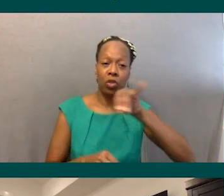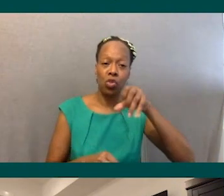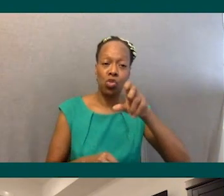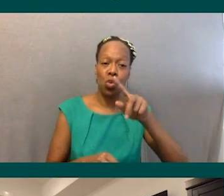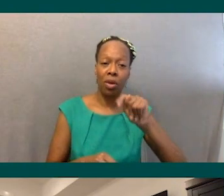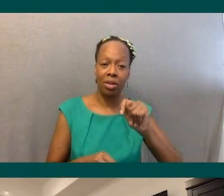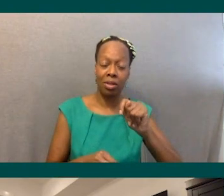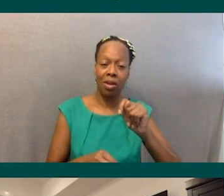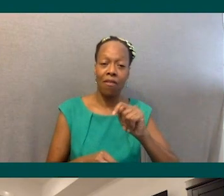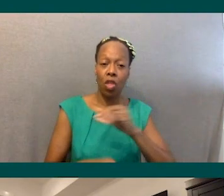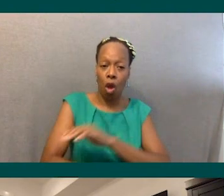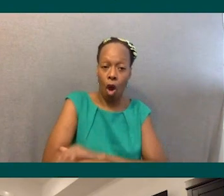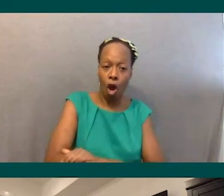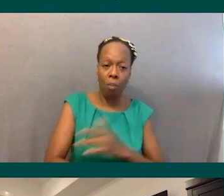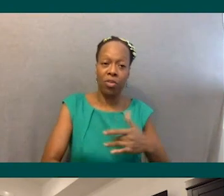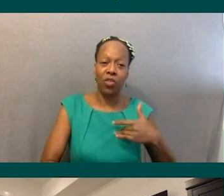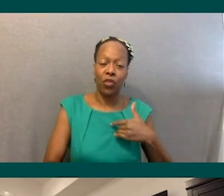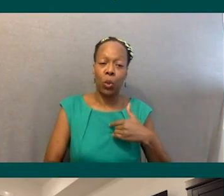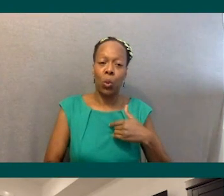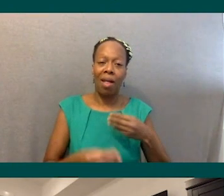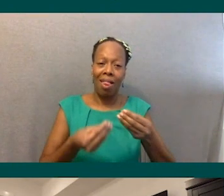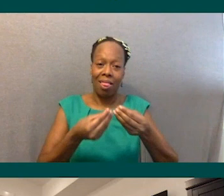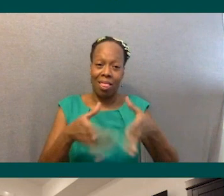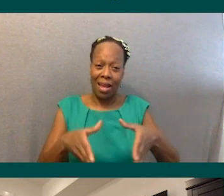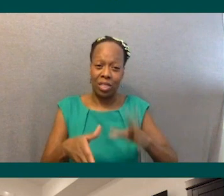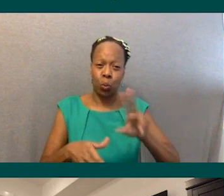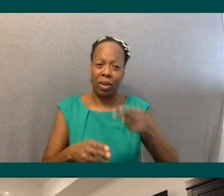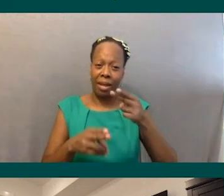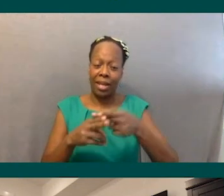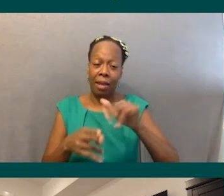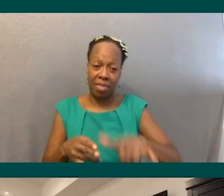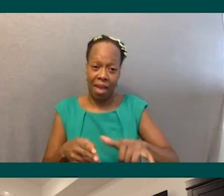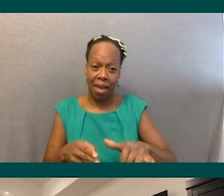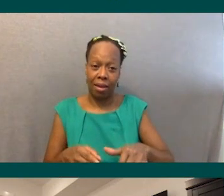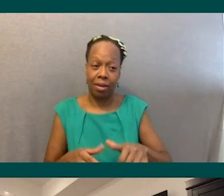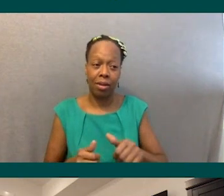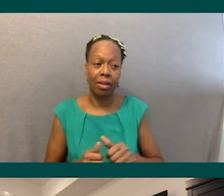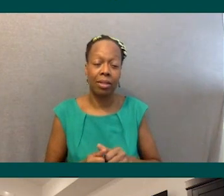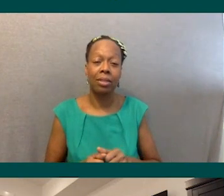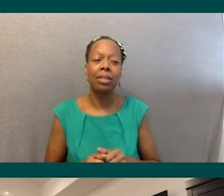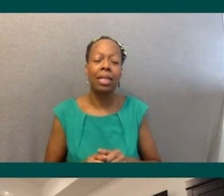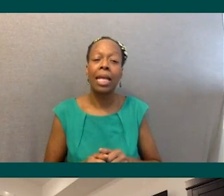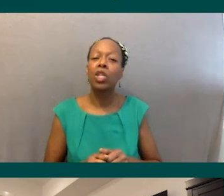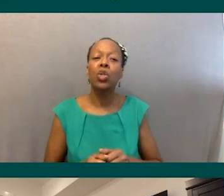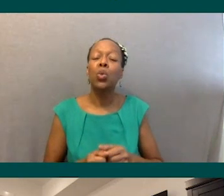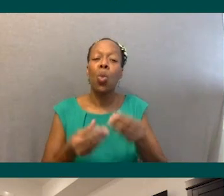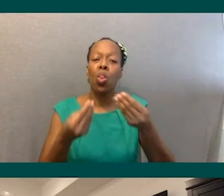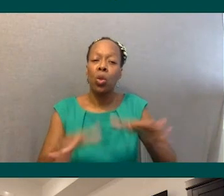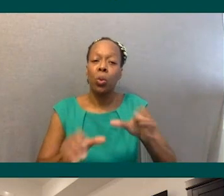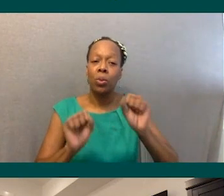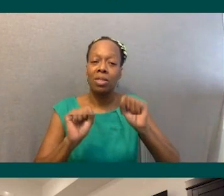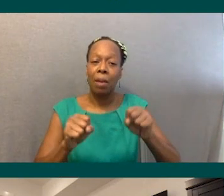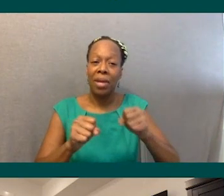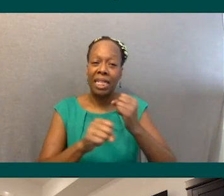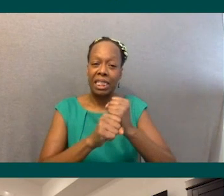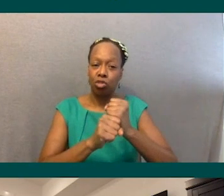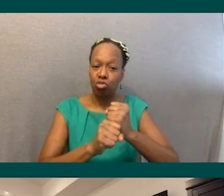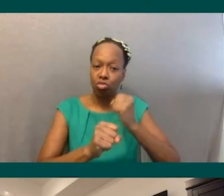so we call that velocity dependent resistance to passible stretch, which is this spasticity.